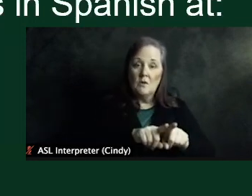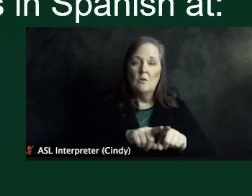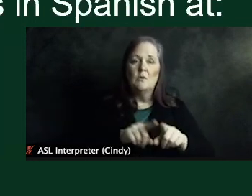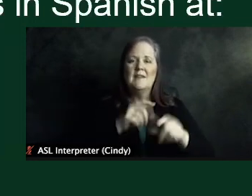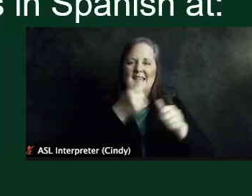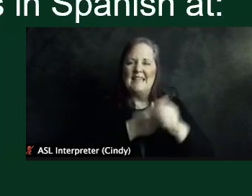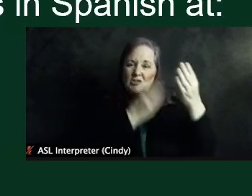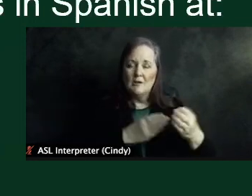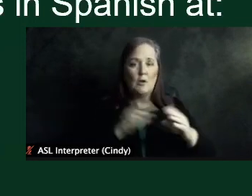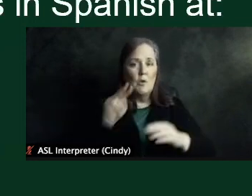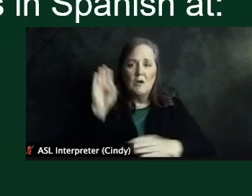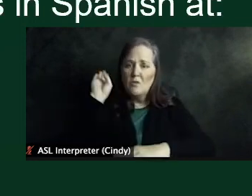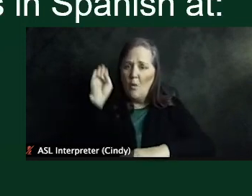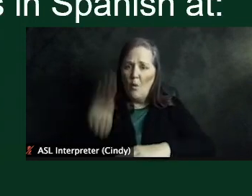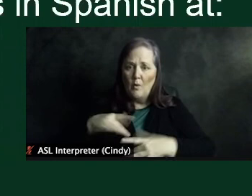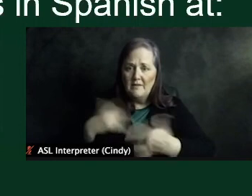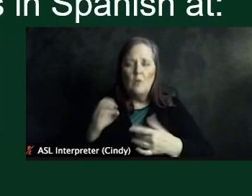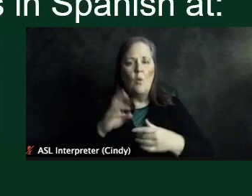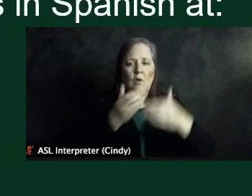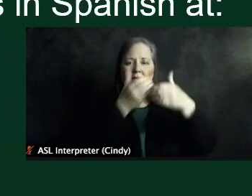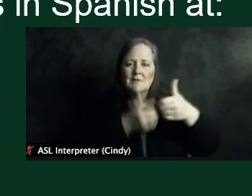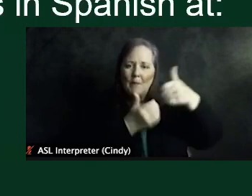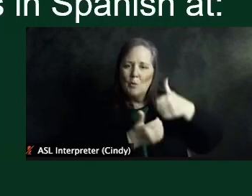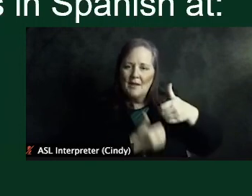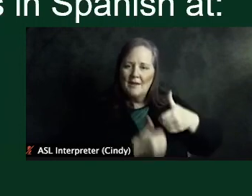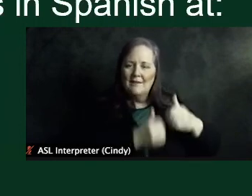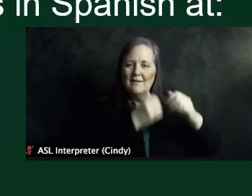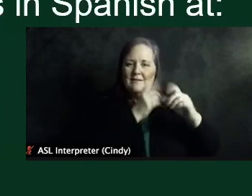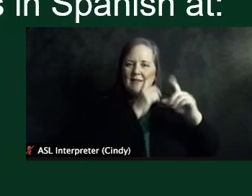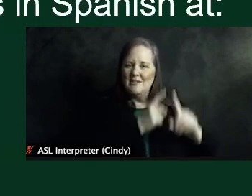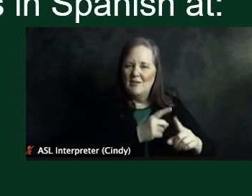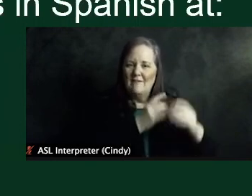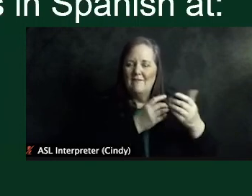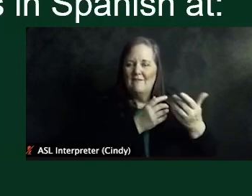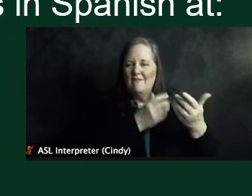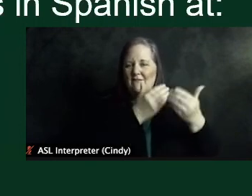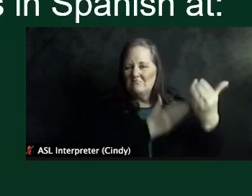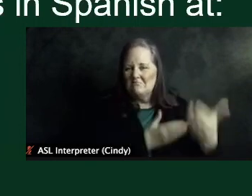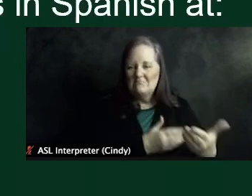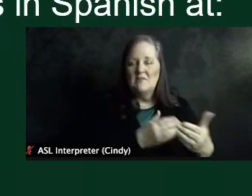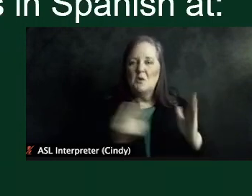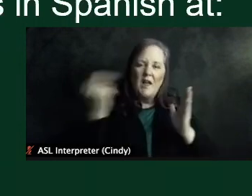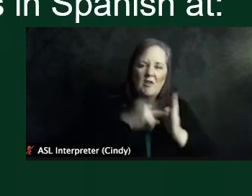to review again, or that you wanted to share with people. So once again, thank you to so many people for sticking